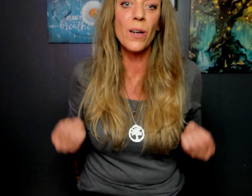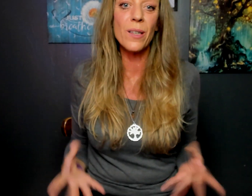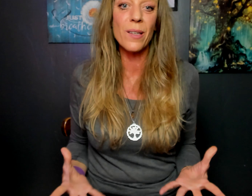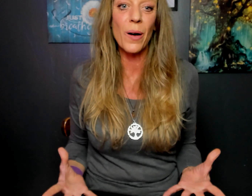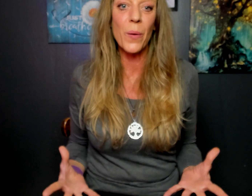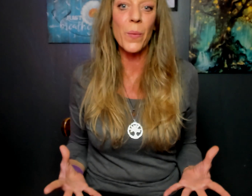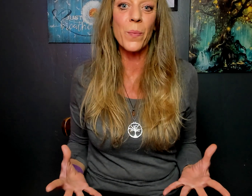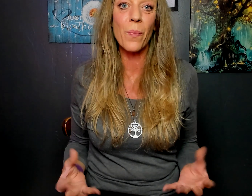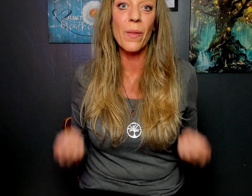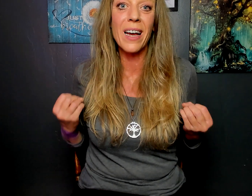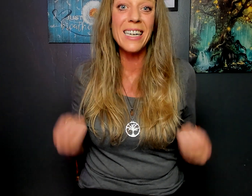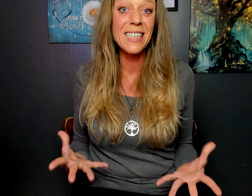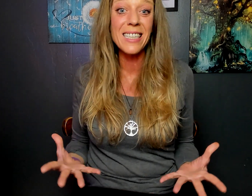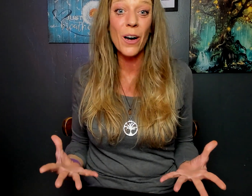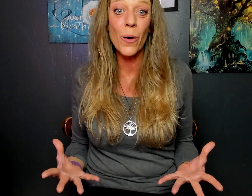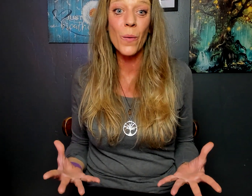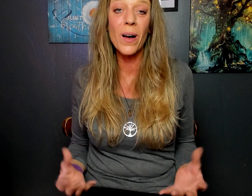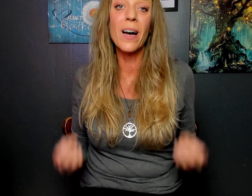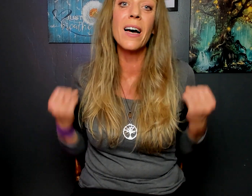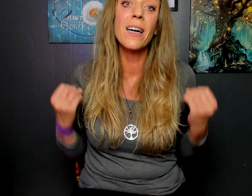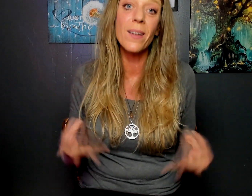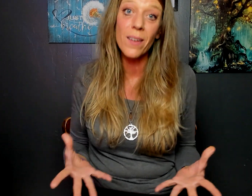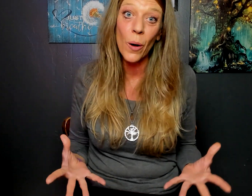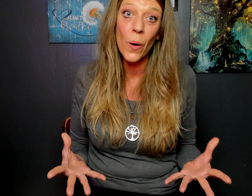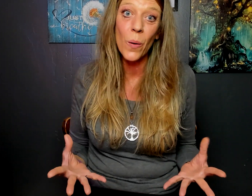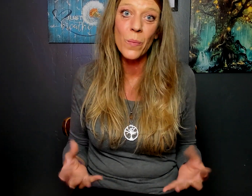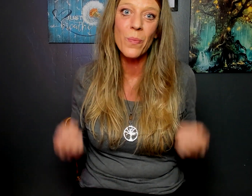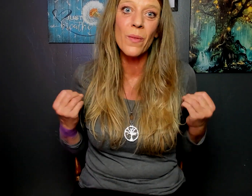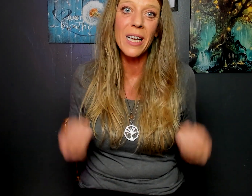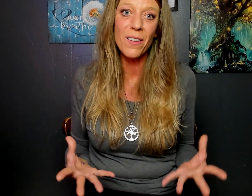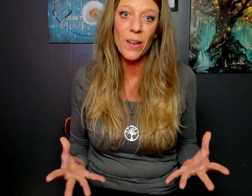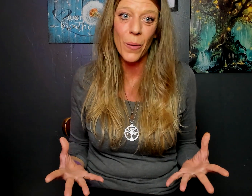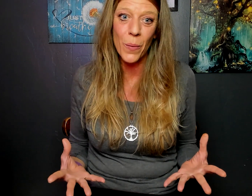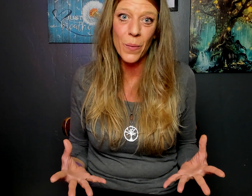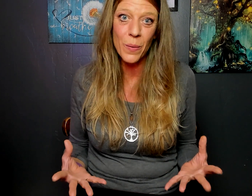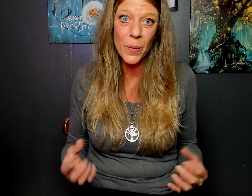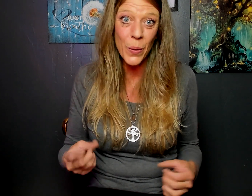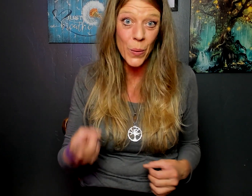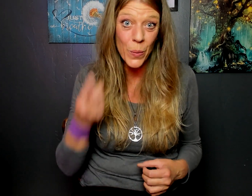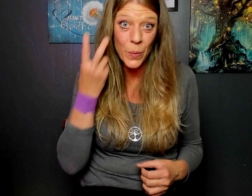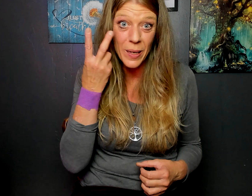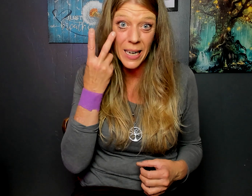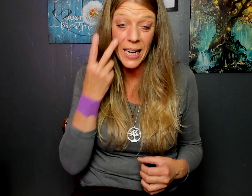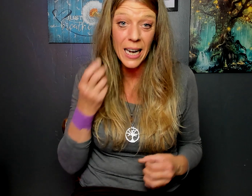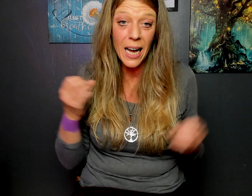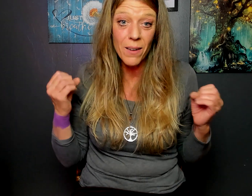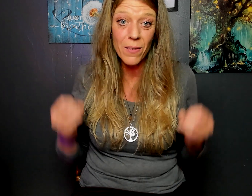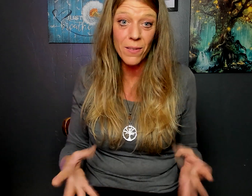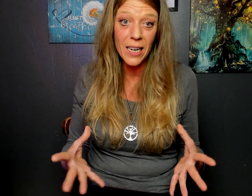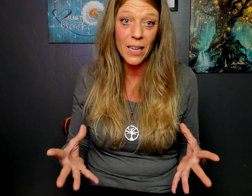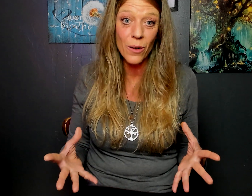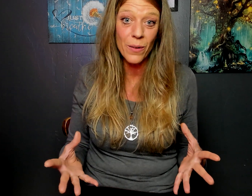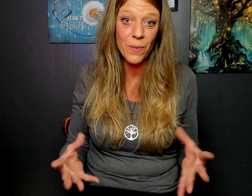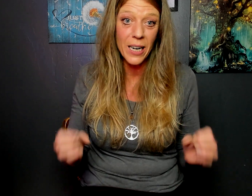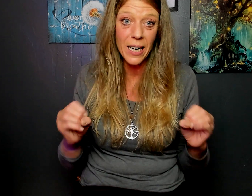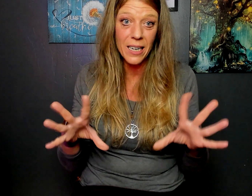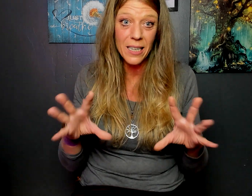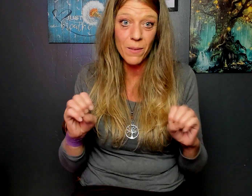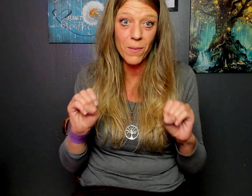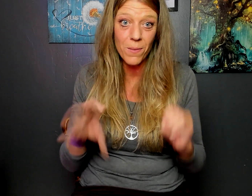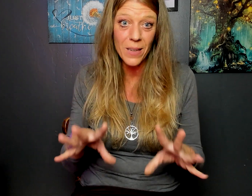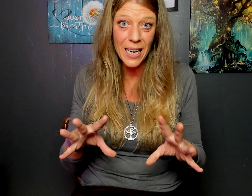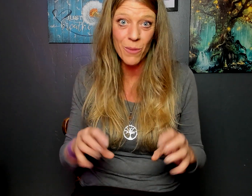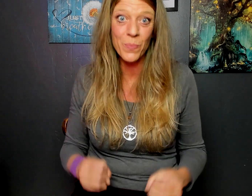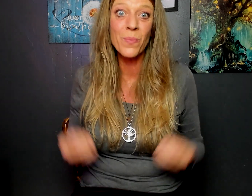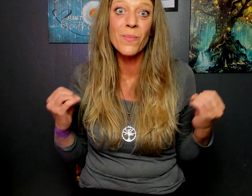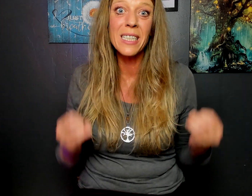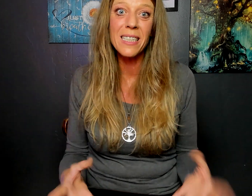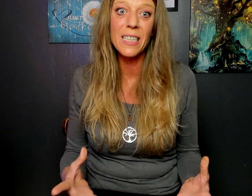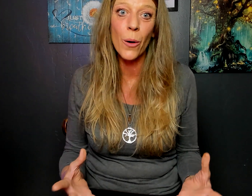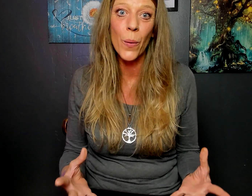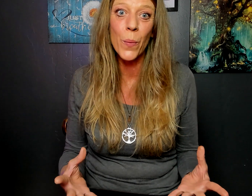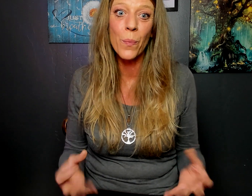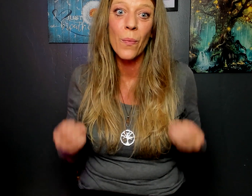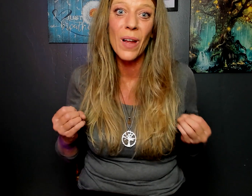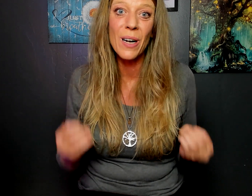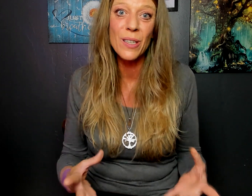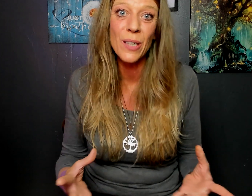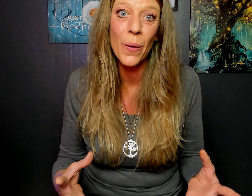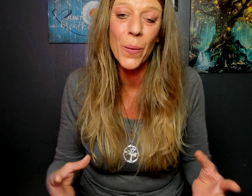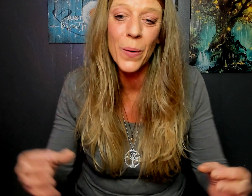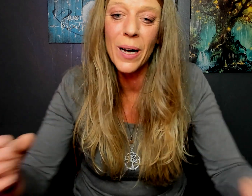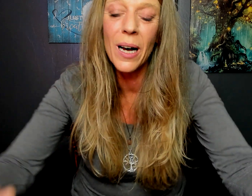SO. SO. SO-SO. You see? Flick those fingers. Flick 'em. SO. SO.